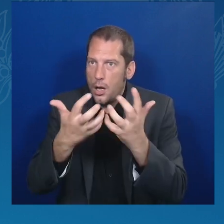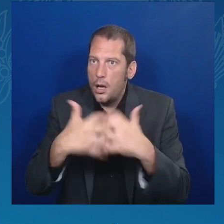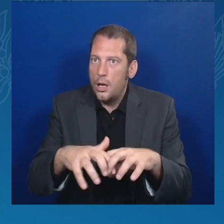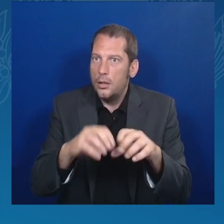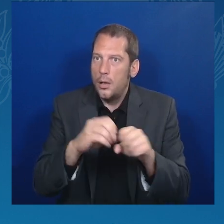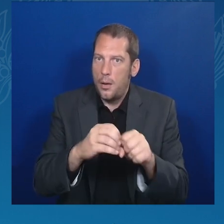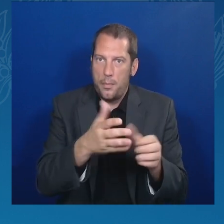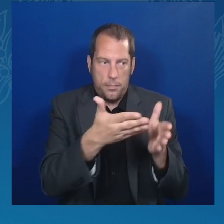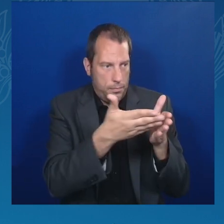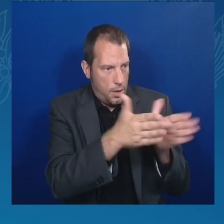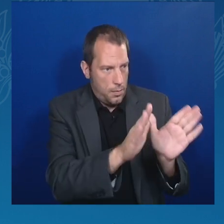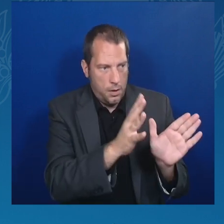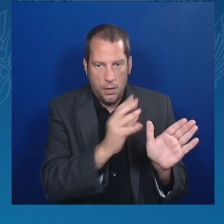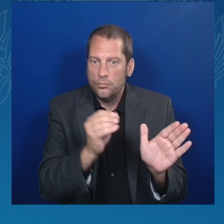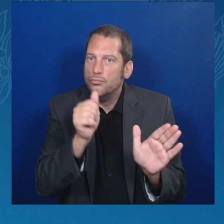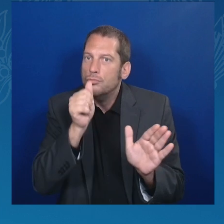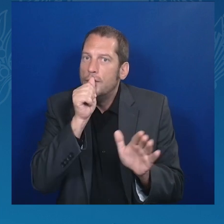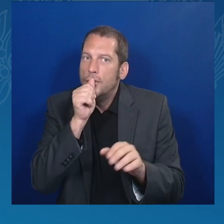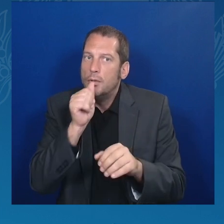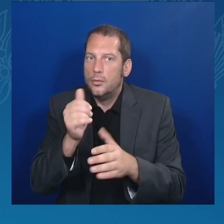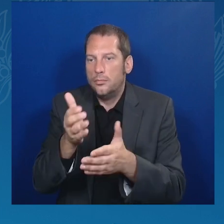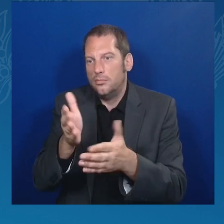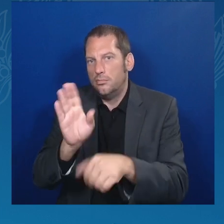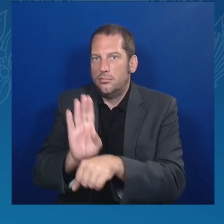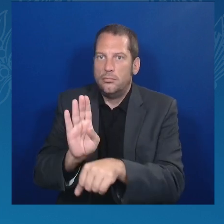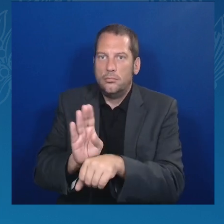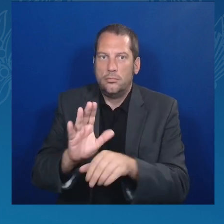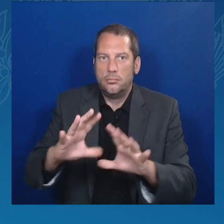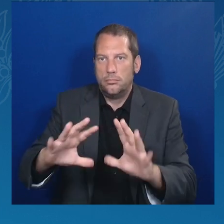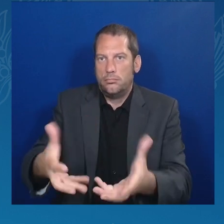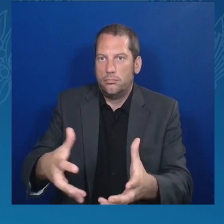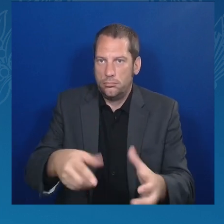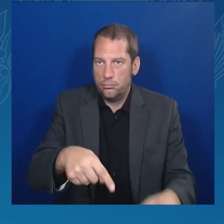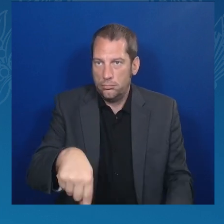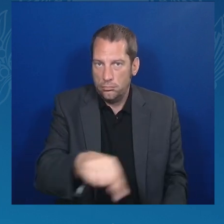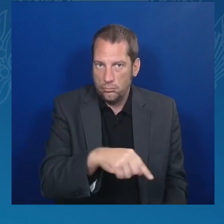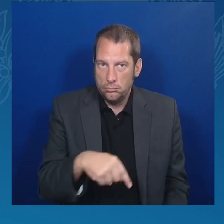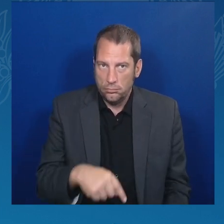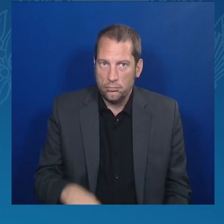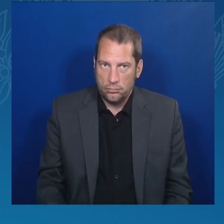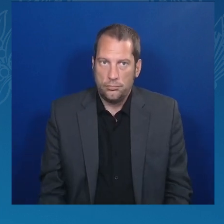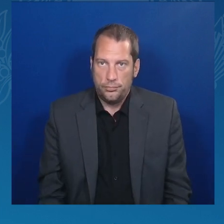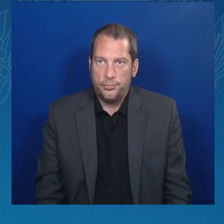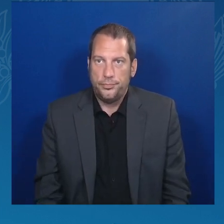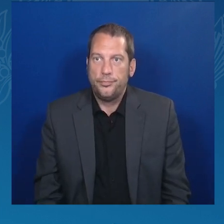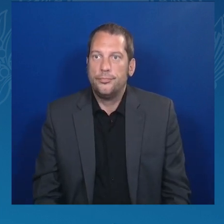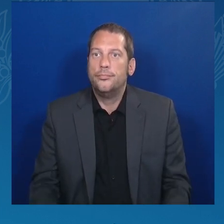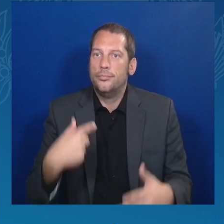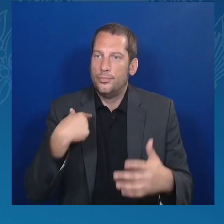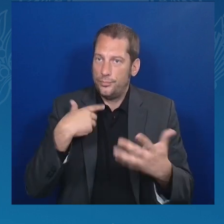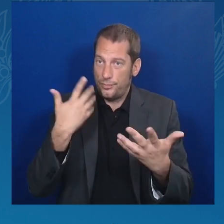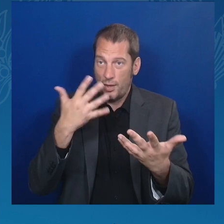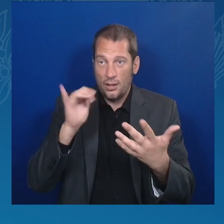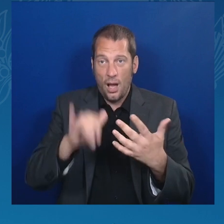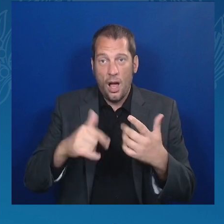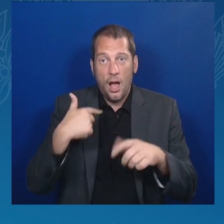And we did the long overdue work to protect the pension plans